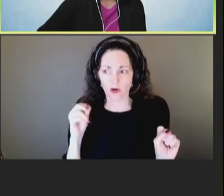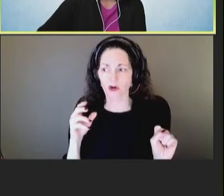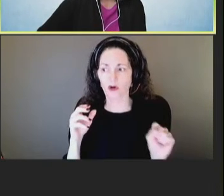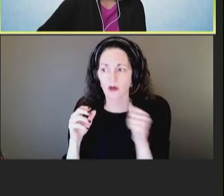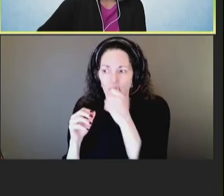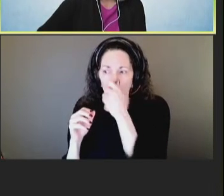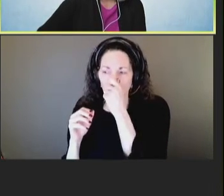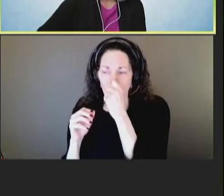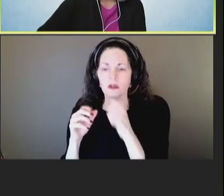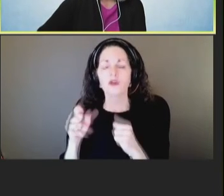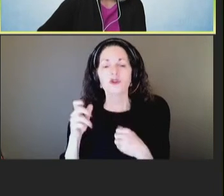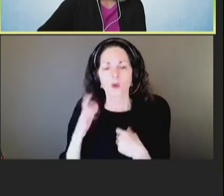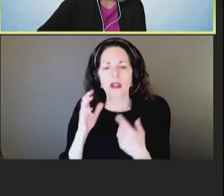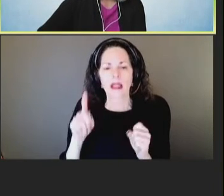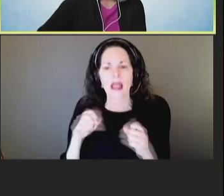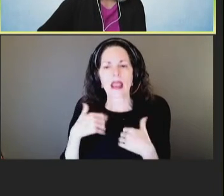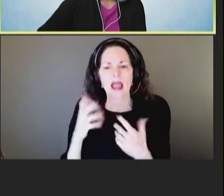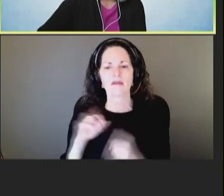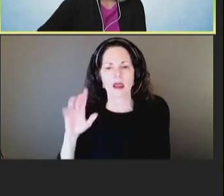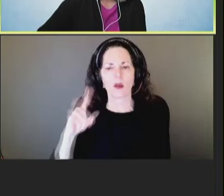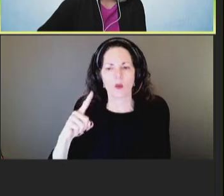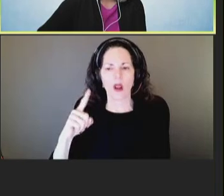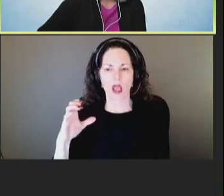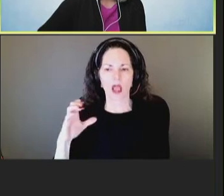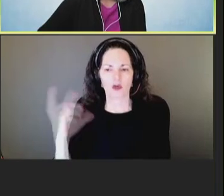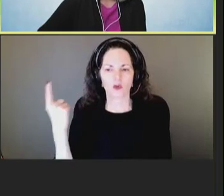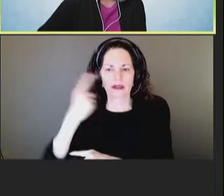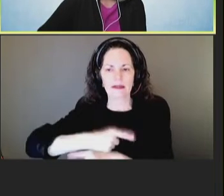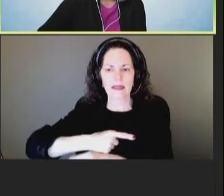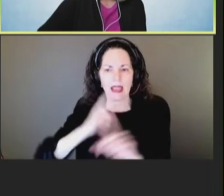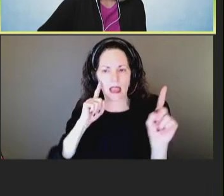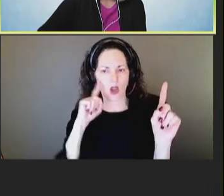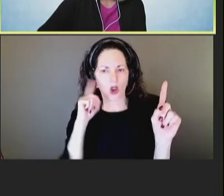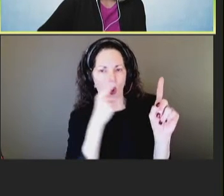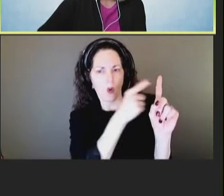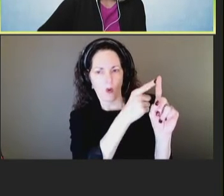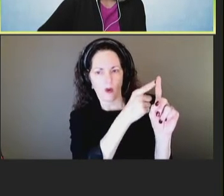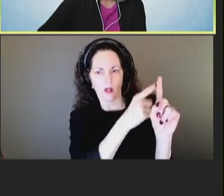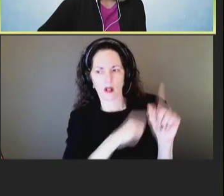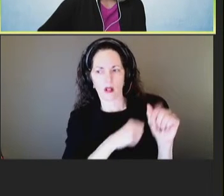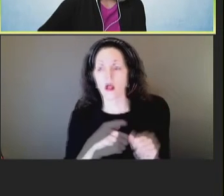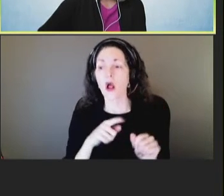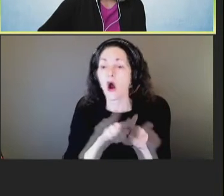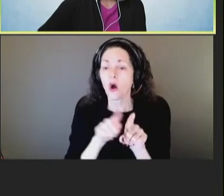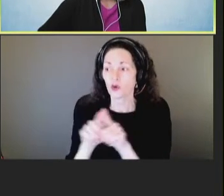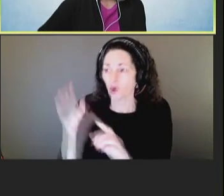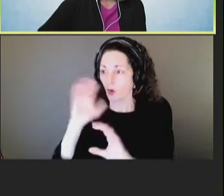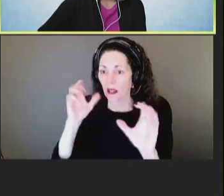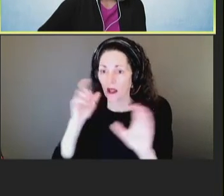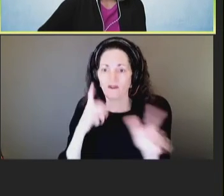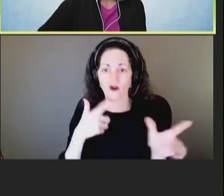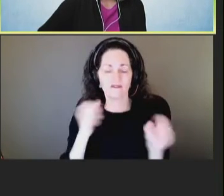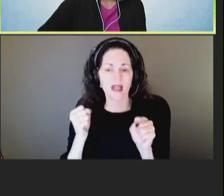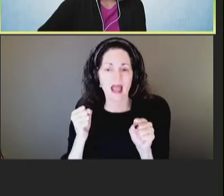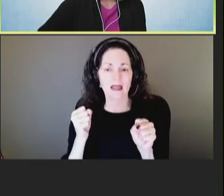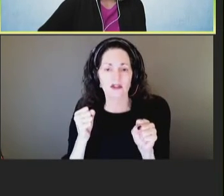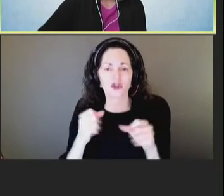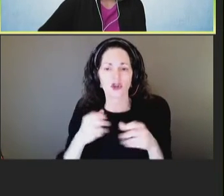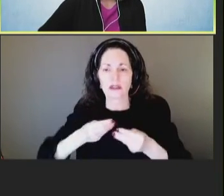to get to that 100 Day goal. We also look for faster vaccine delivery mechanisms,